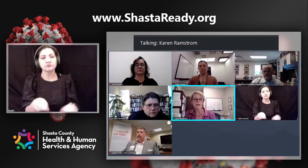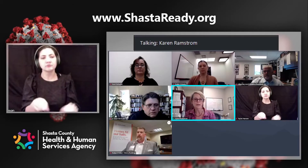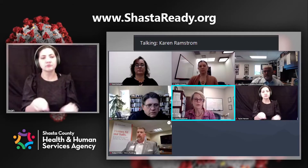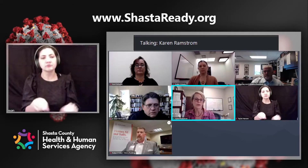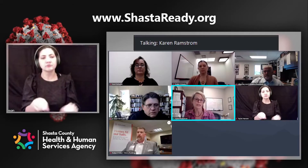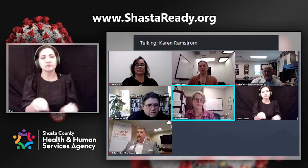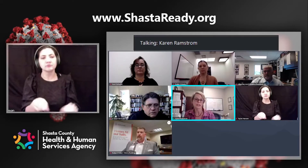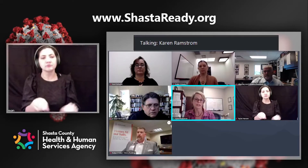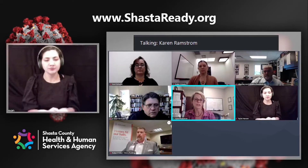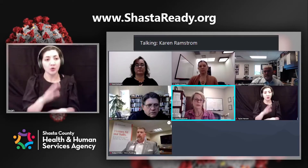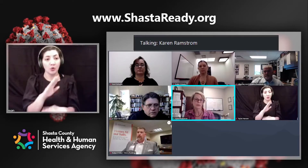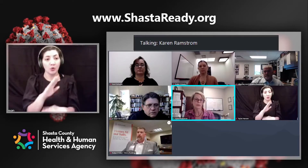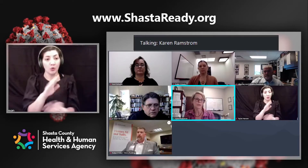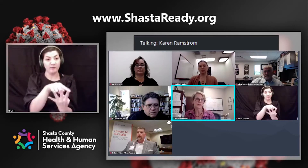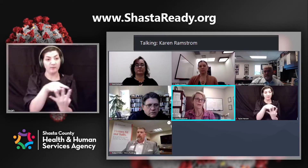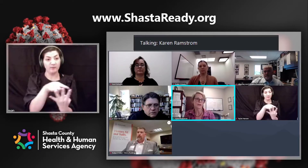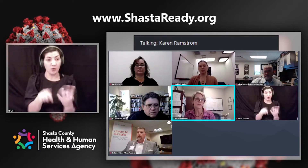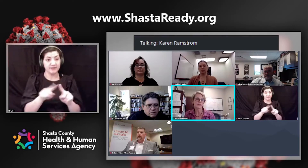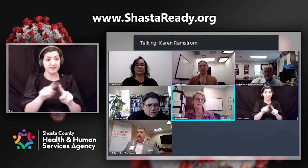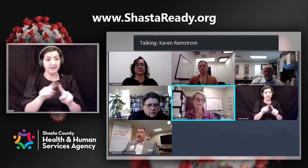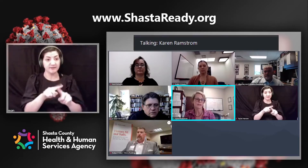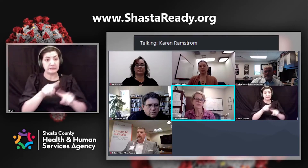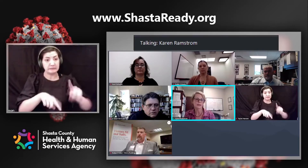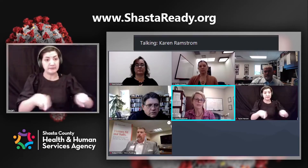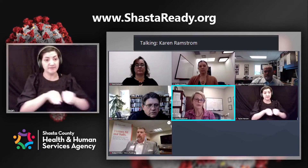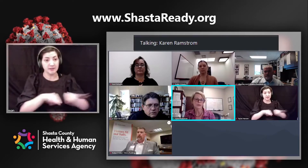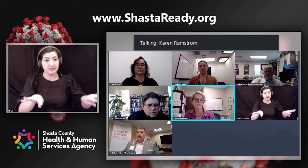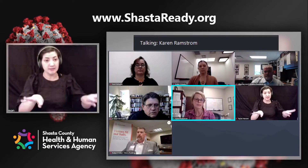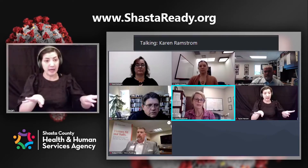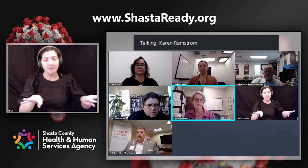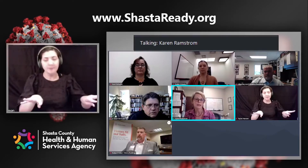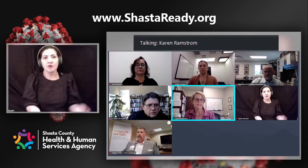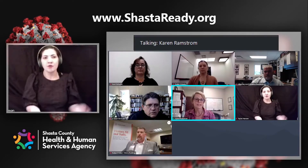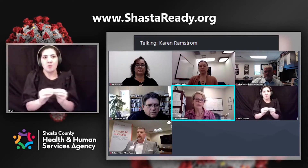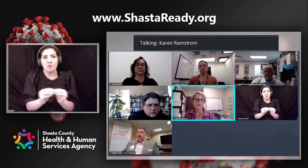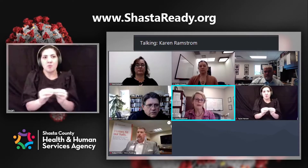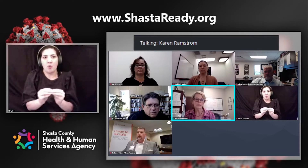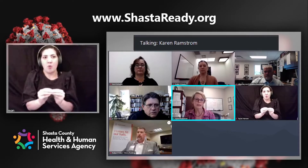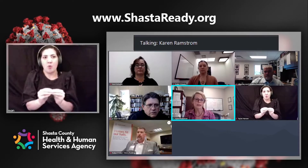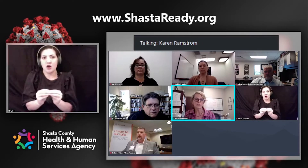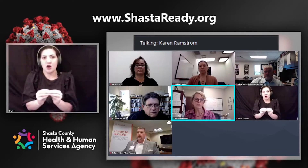types are more contagious than the original COVID-19 virus. The South African West Coast